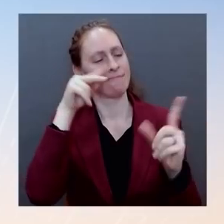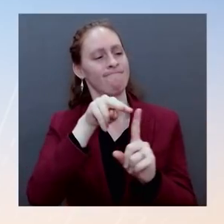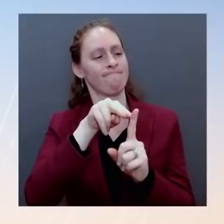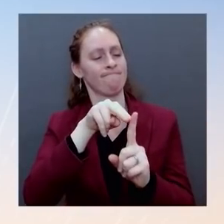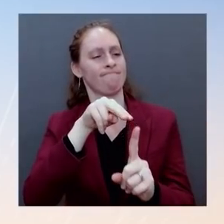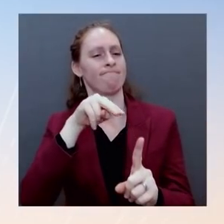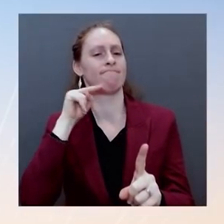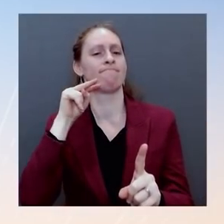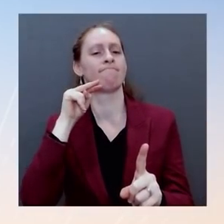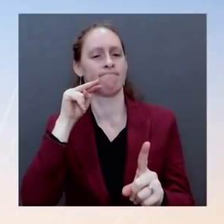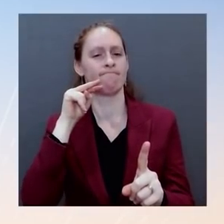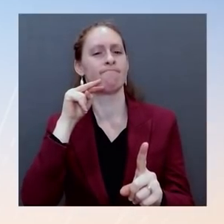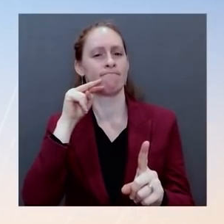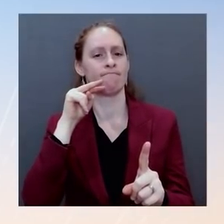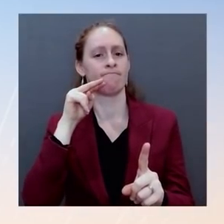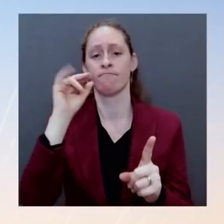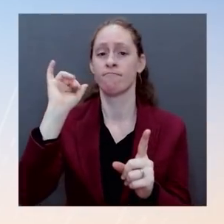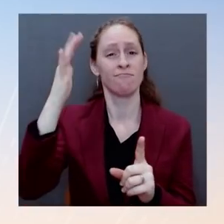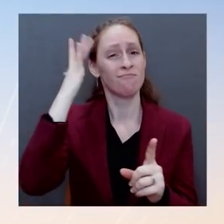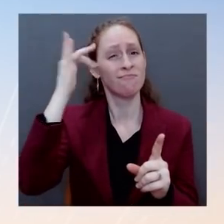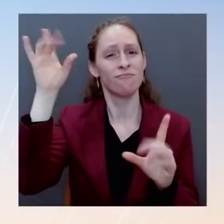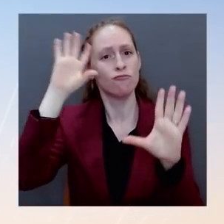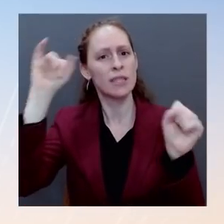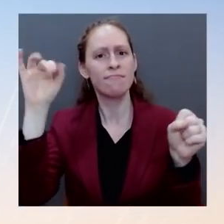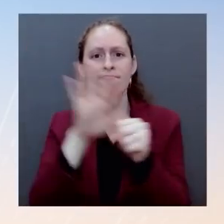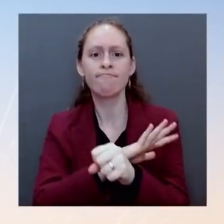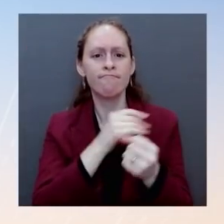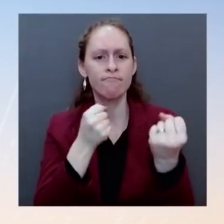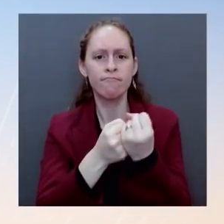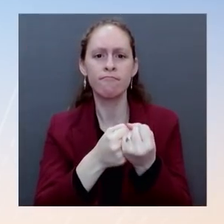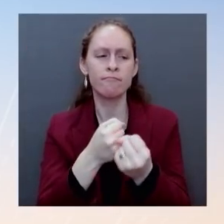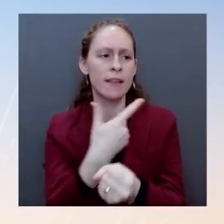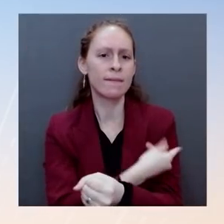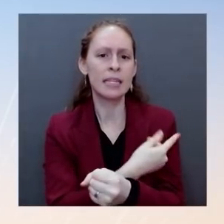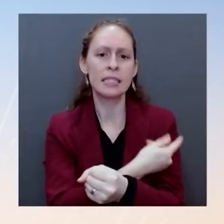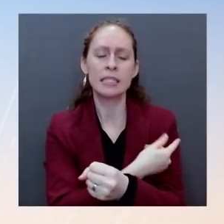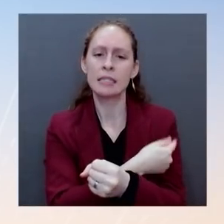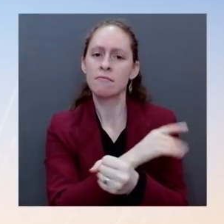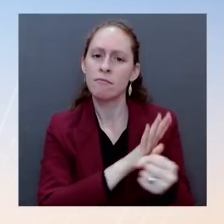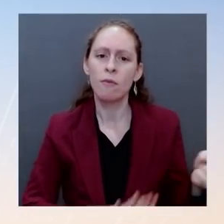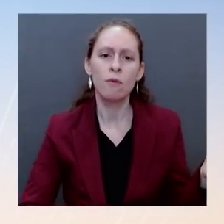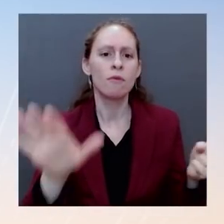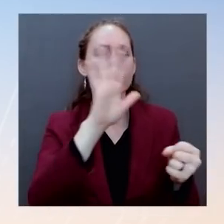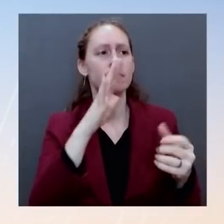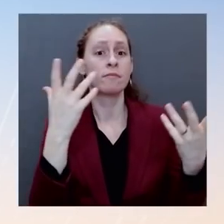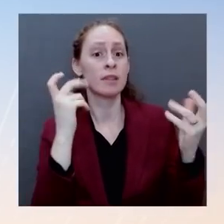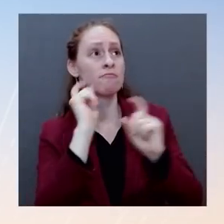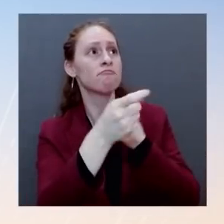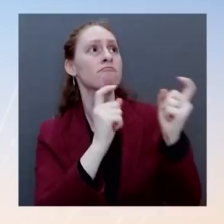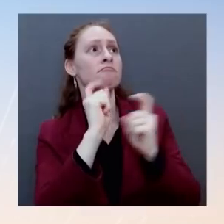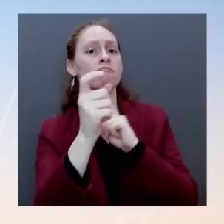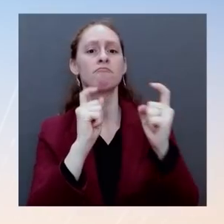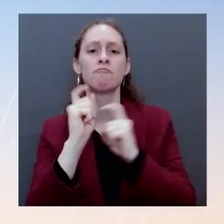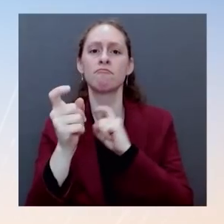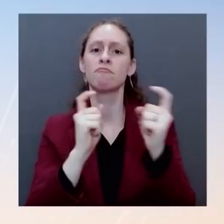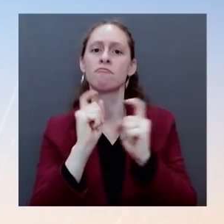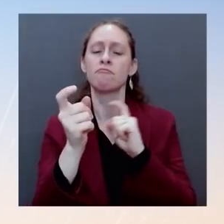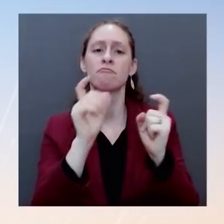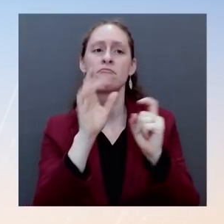support that we're providing globally. And that the more effective we are at doing that, the more runway we'll provide for the global economy to grow